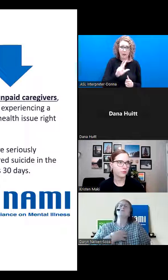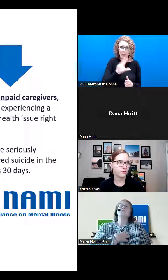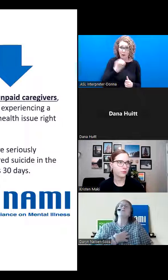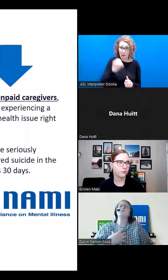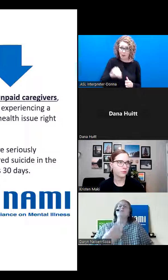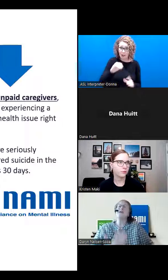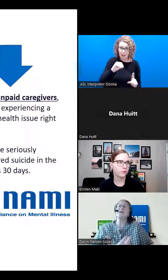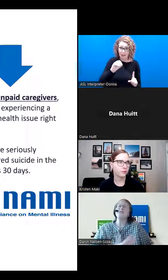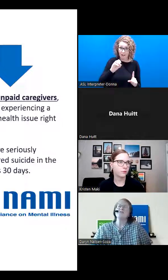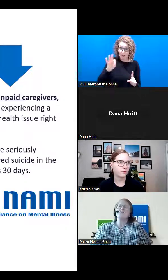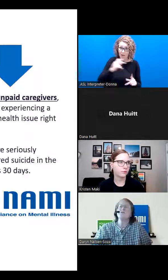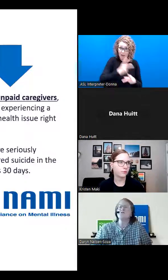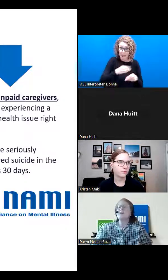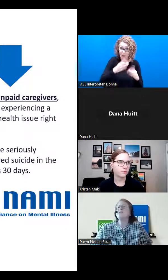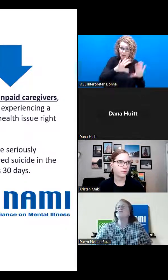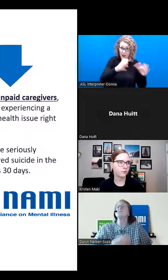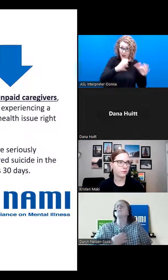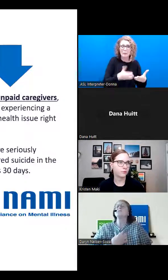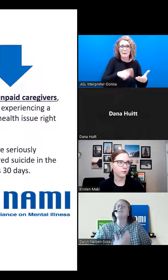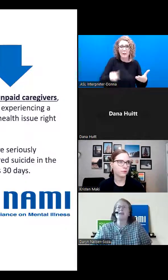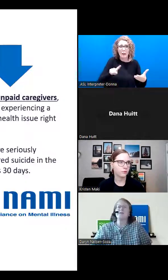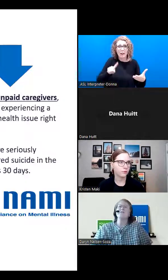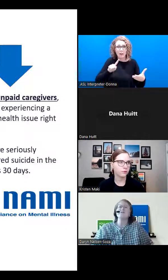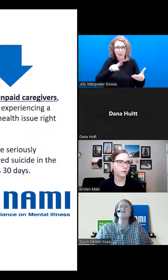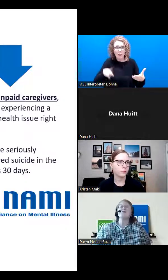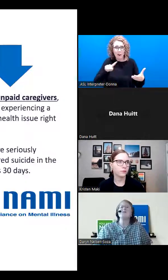Medicare does not cover long-term supports and